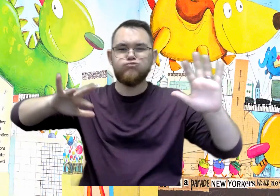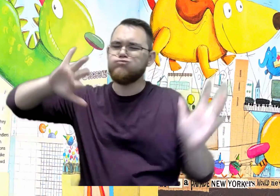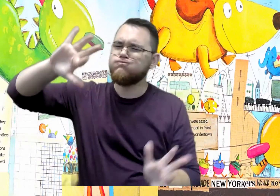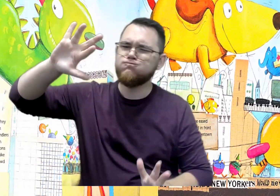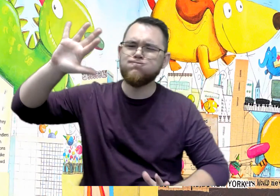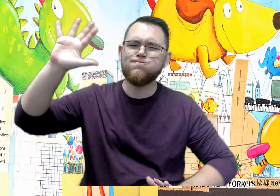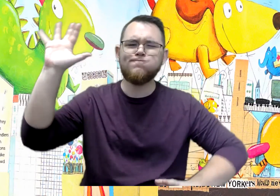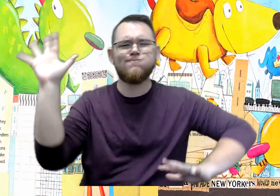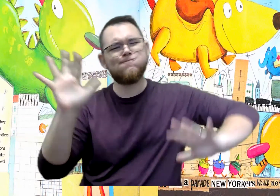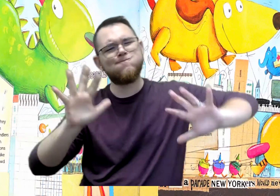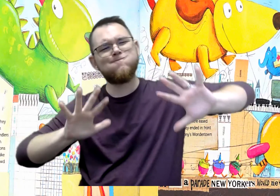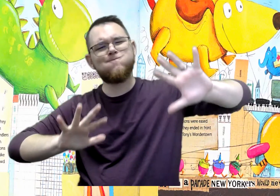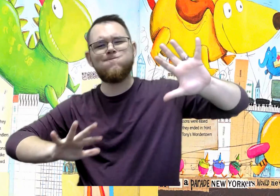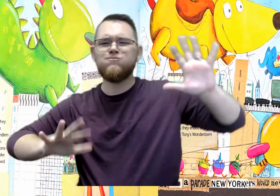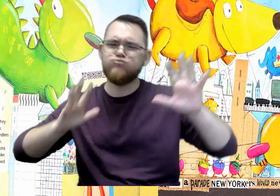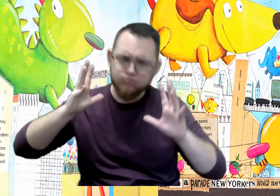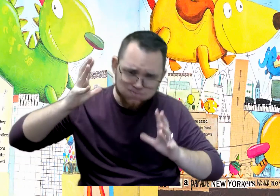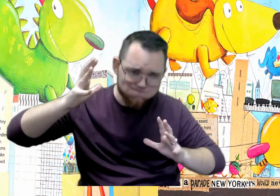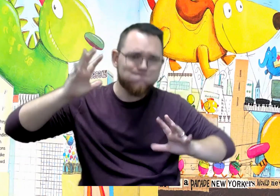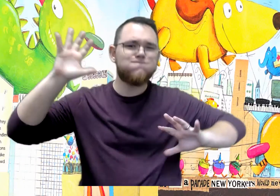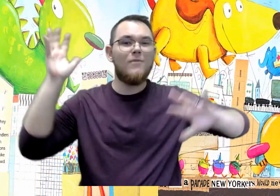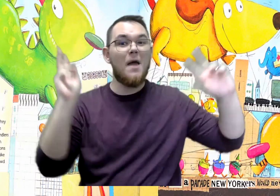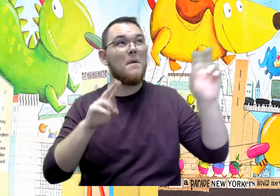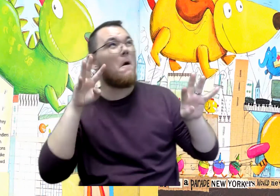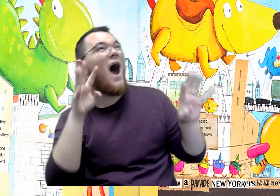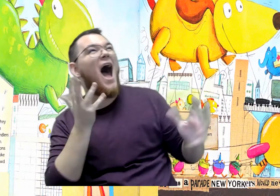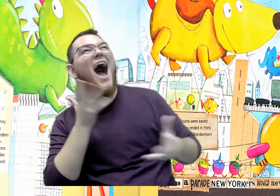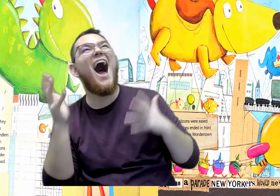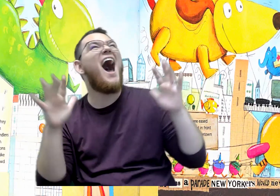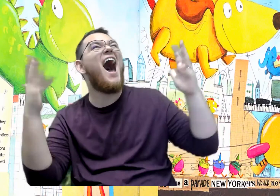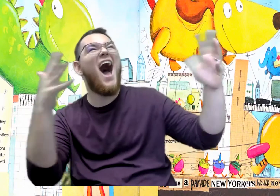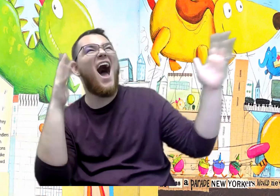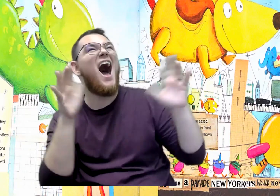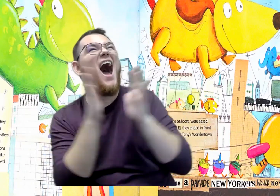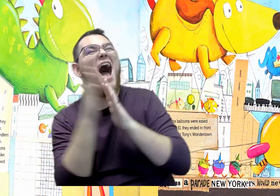crowd screamed for more.